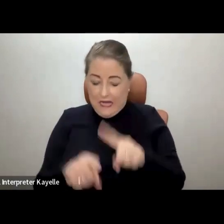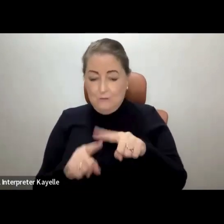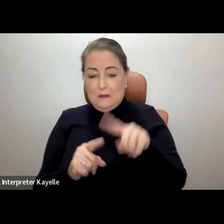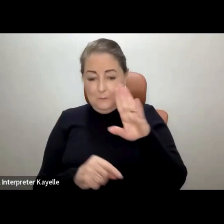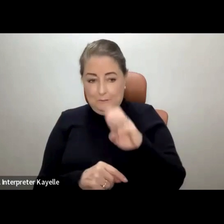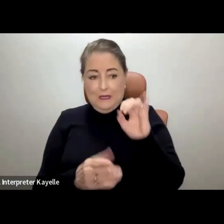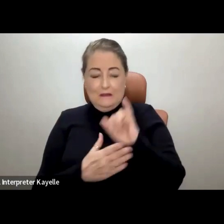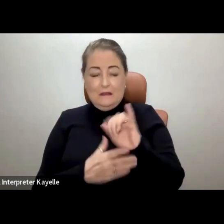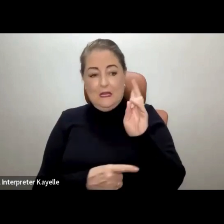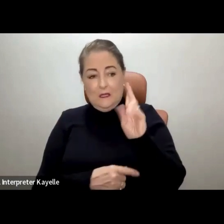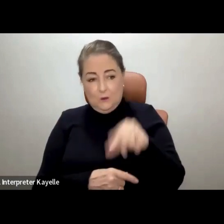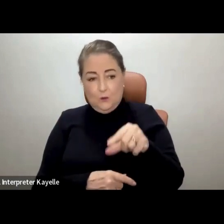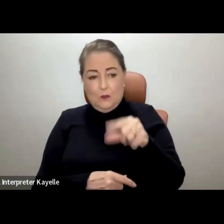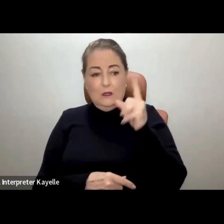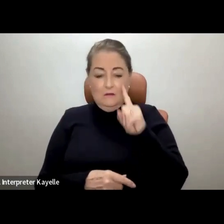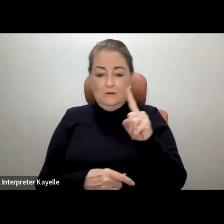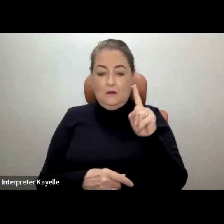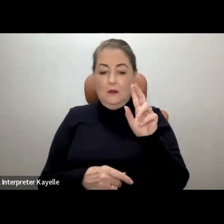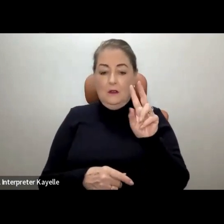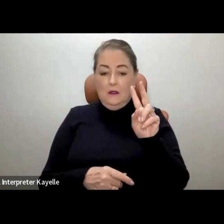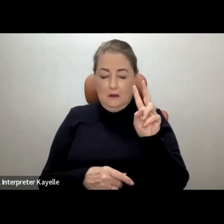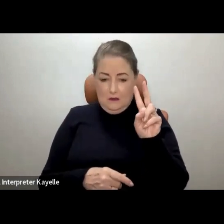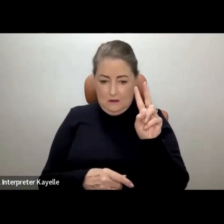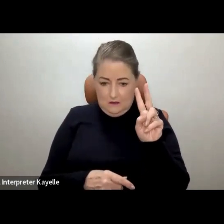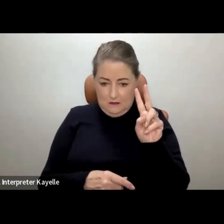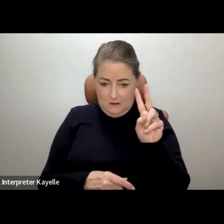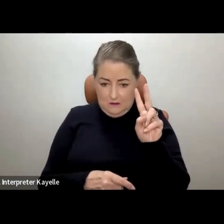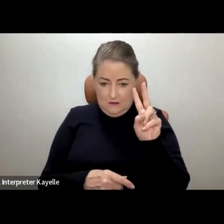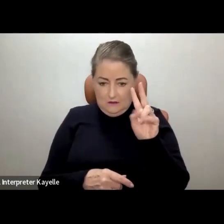headquarters for Vimeo for those who like watching Vimeo movies,